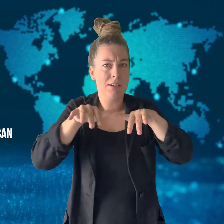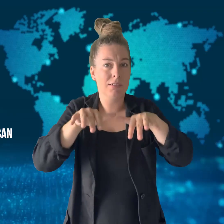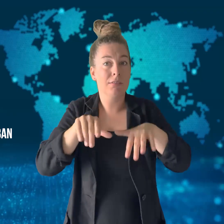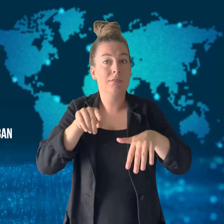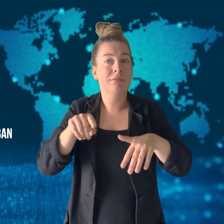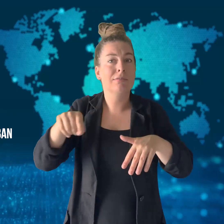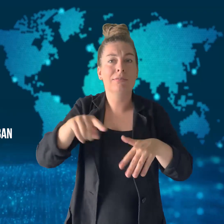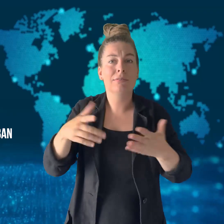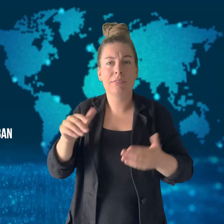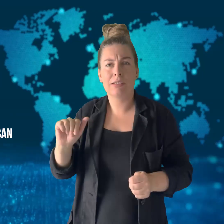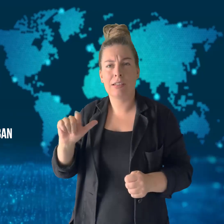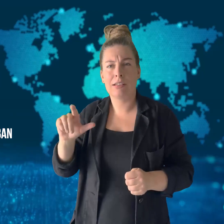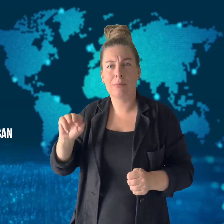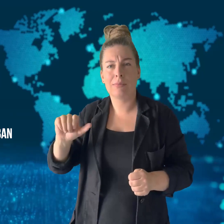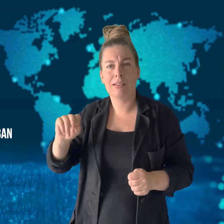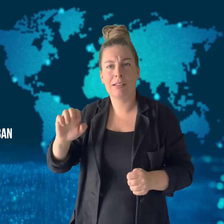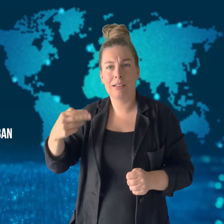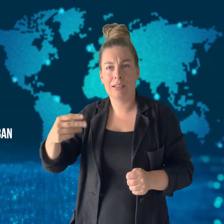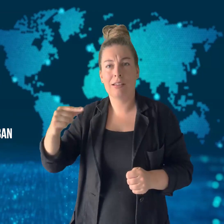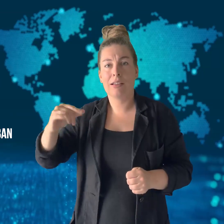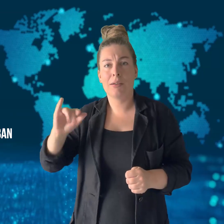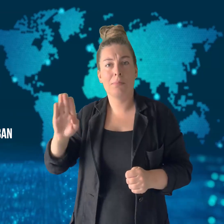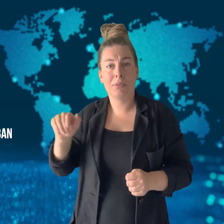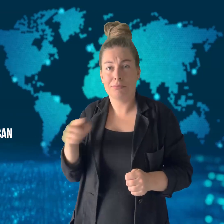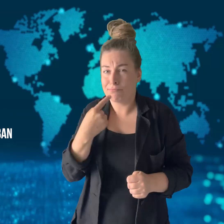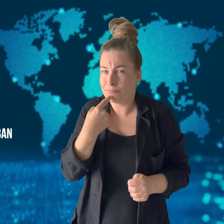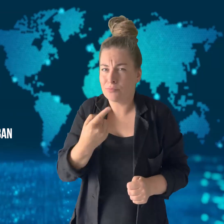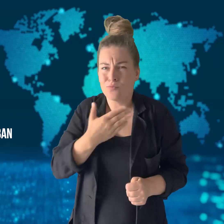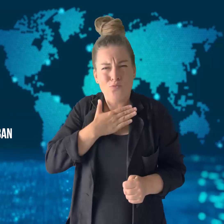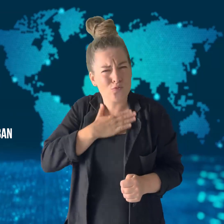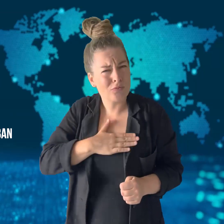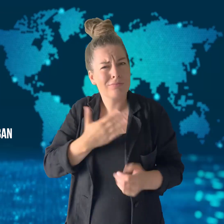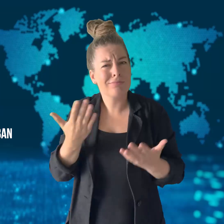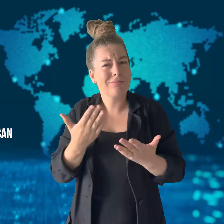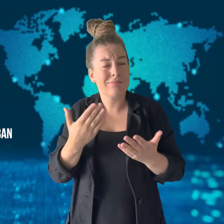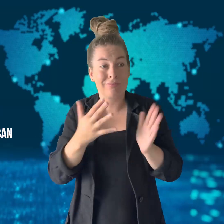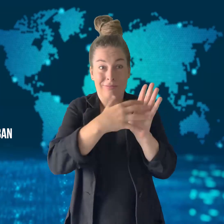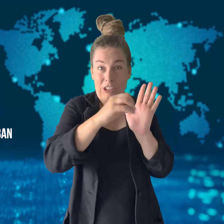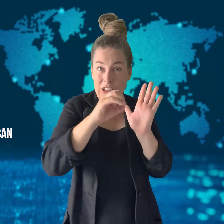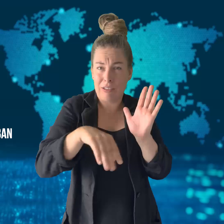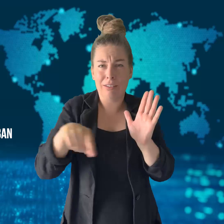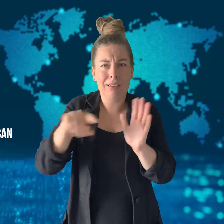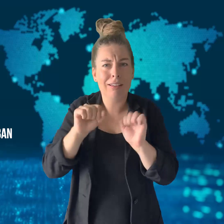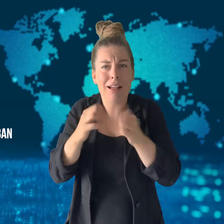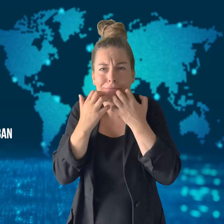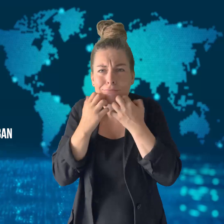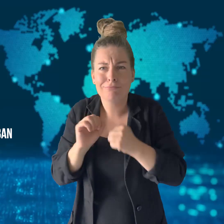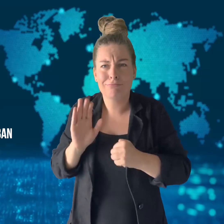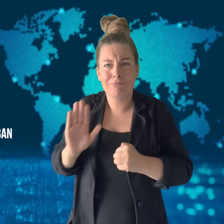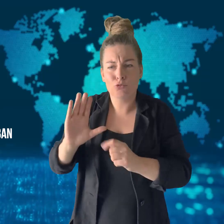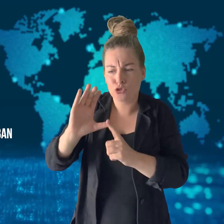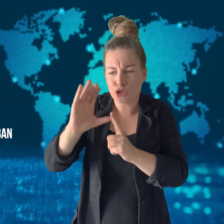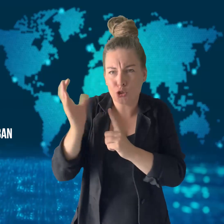was working to uphold cultural and religious rights